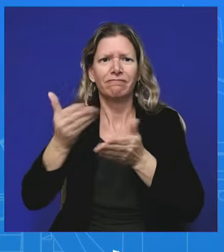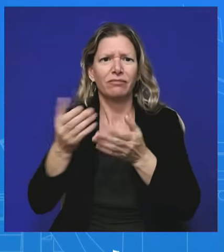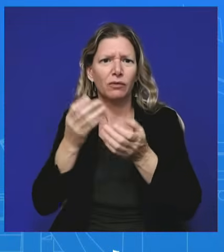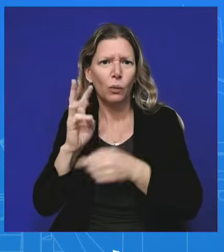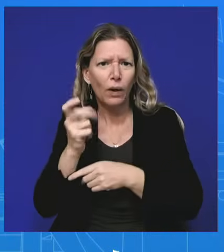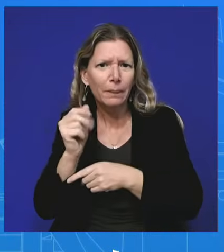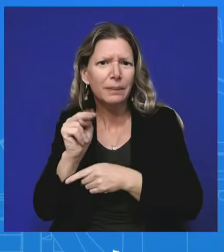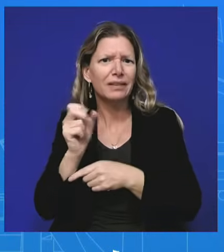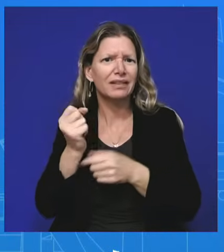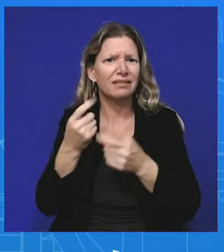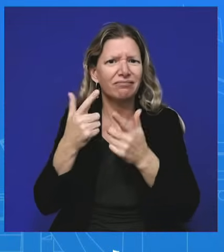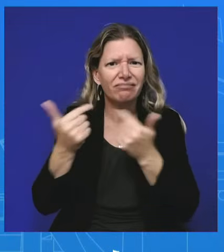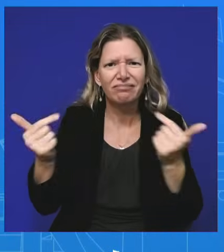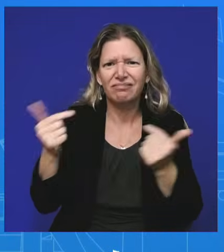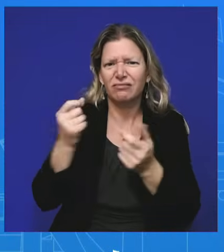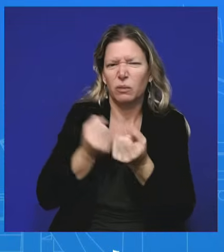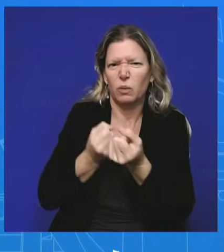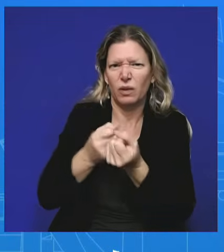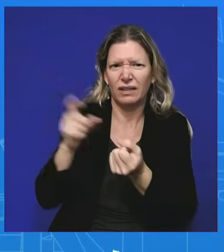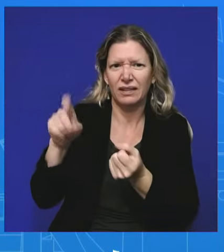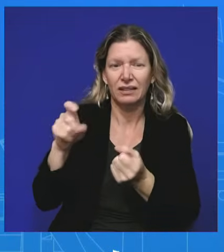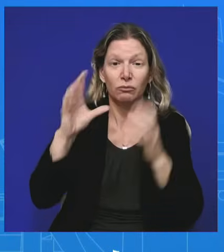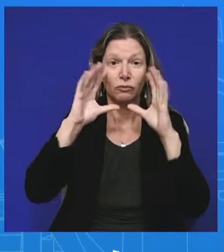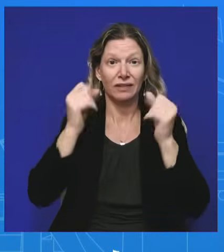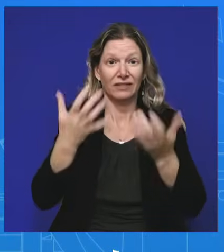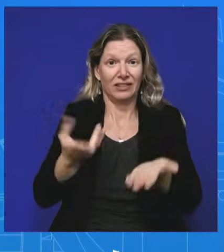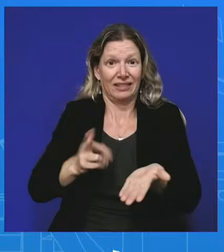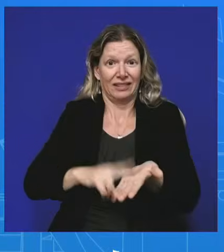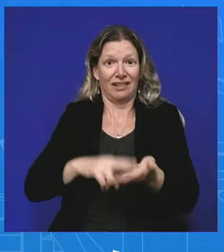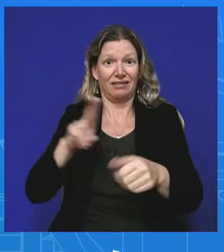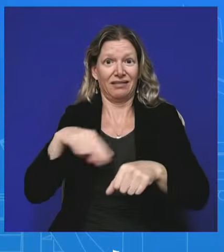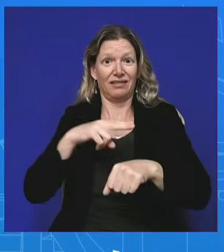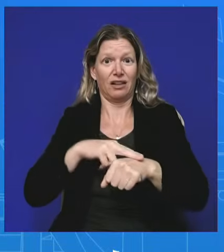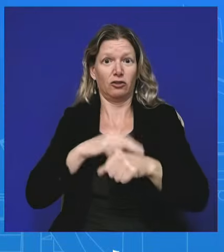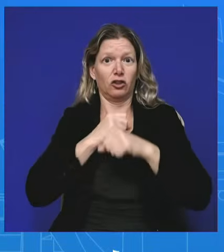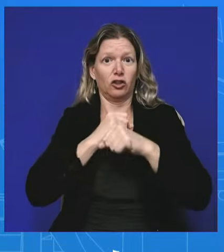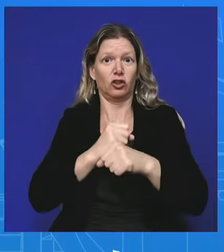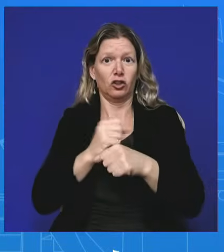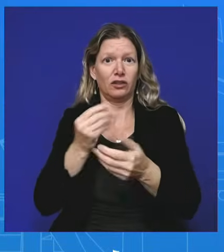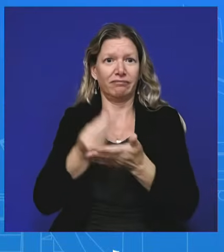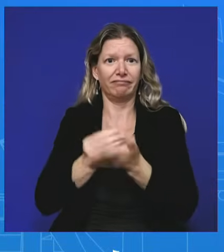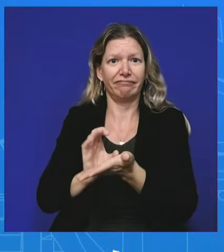under the presidential drawdown authority. And late last month, the Department of Defense announced a $6 billion package